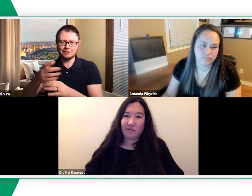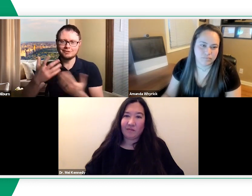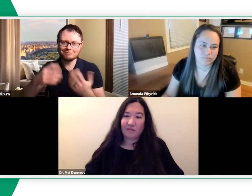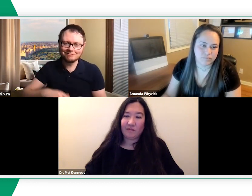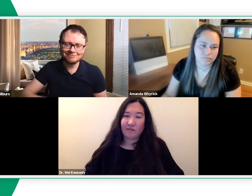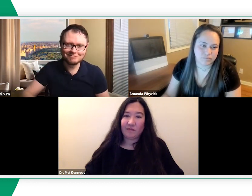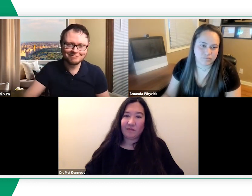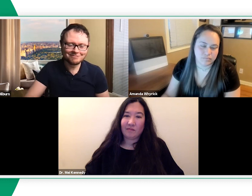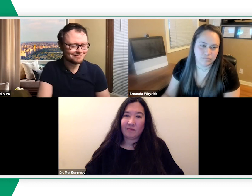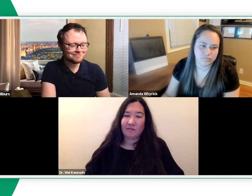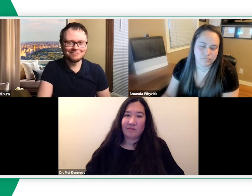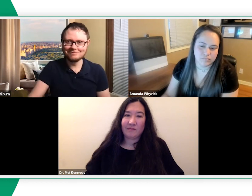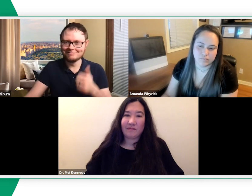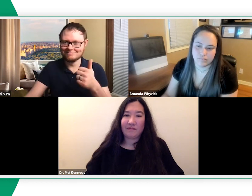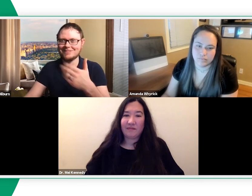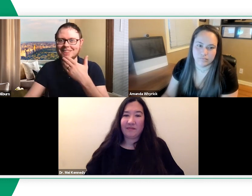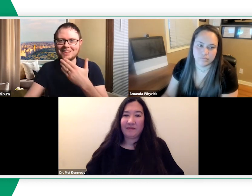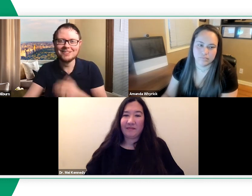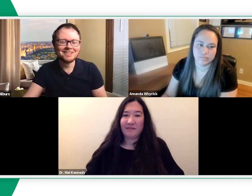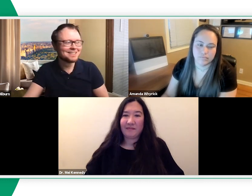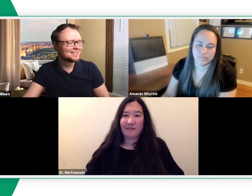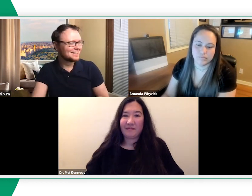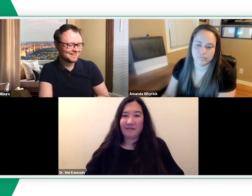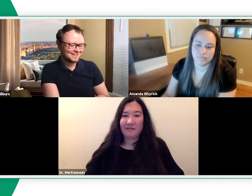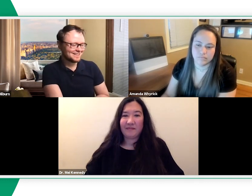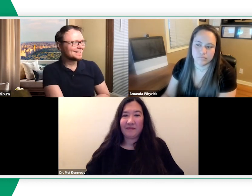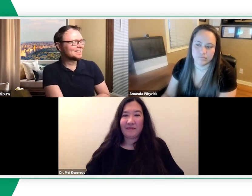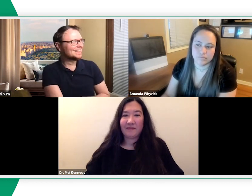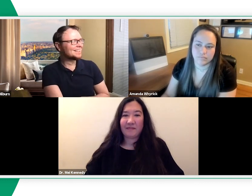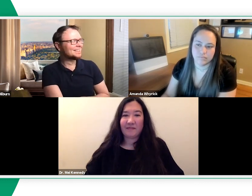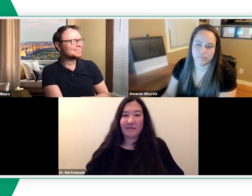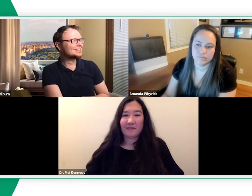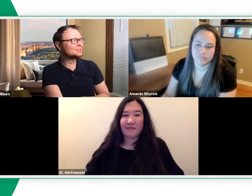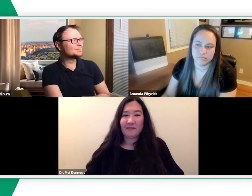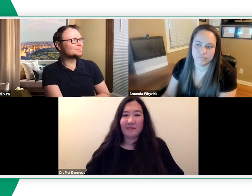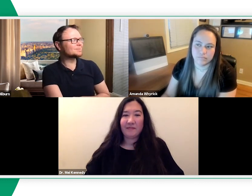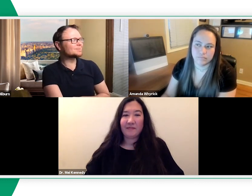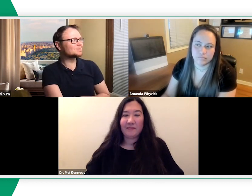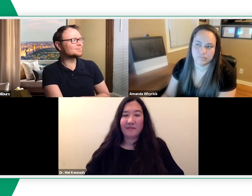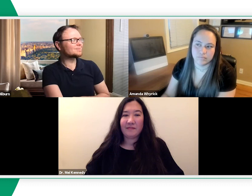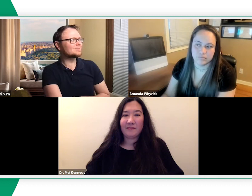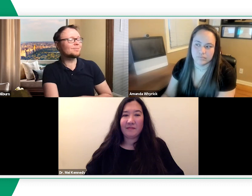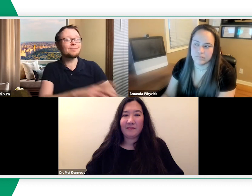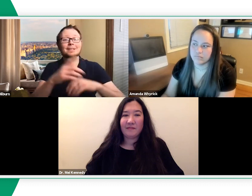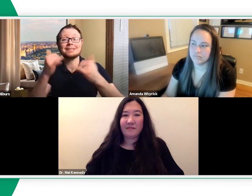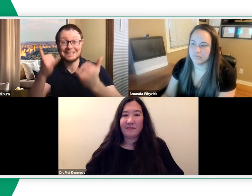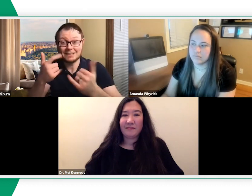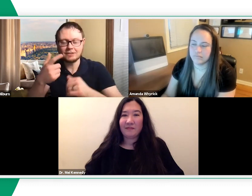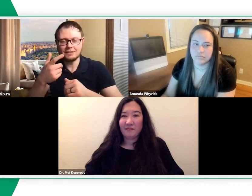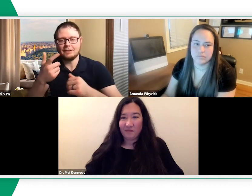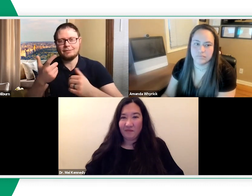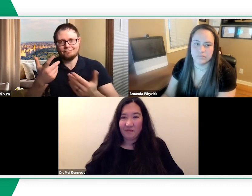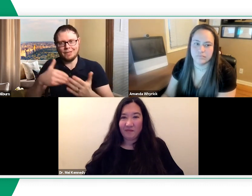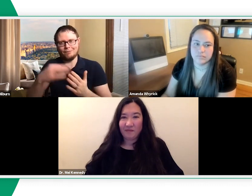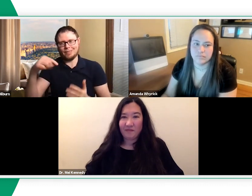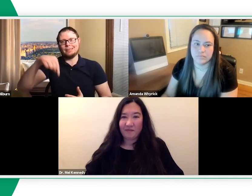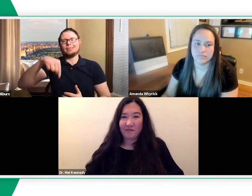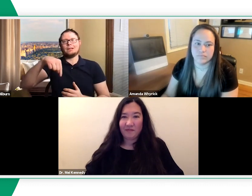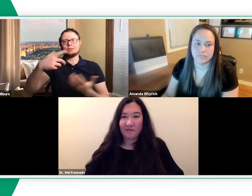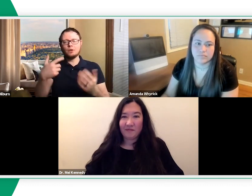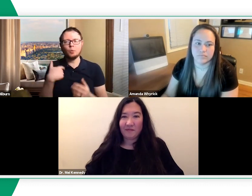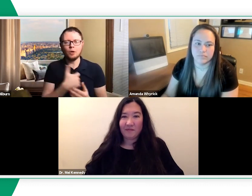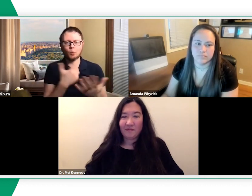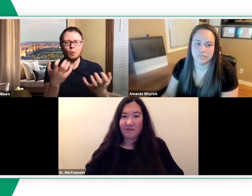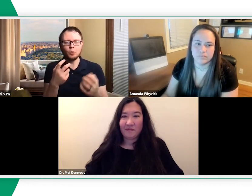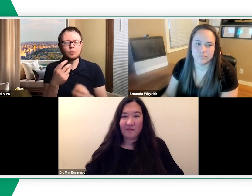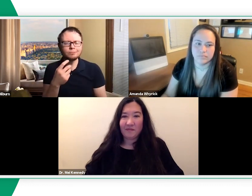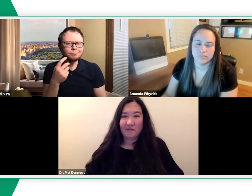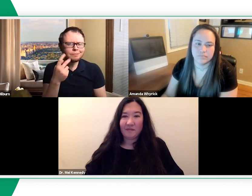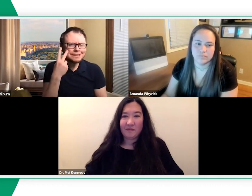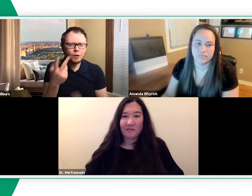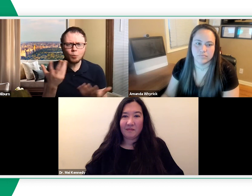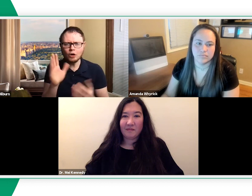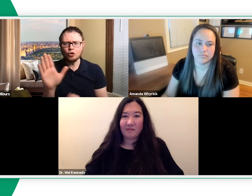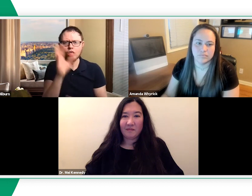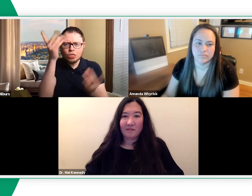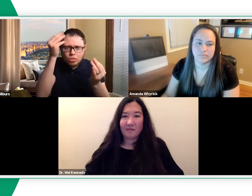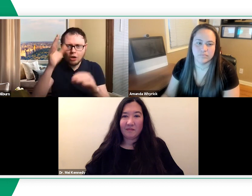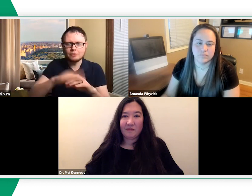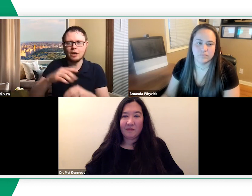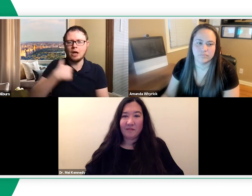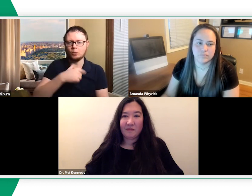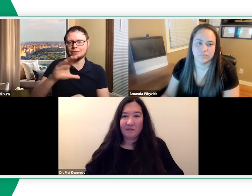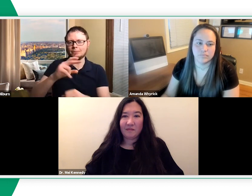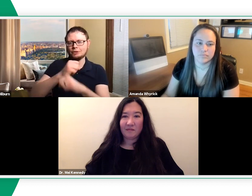and get into a more difficult and complicated trajectory of your career.